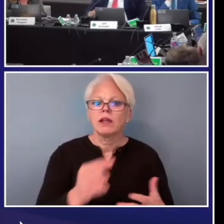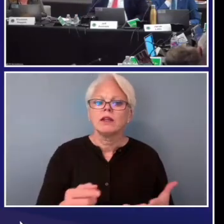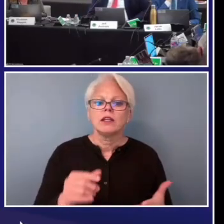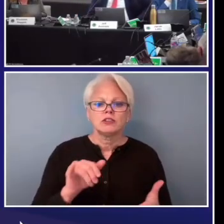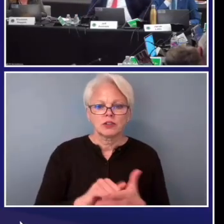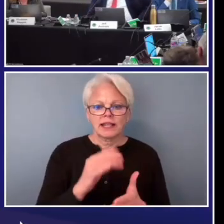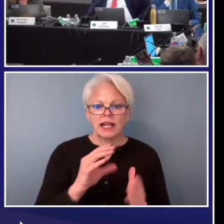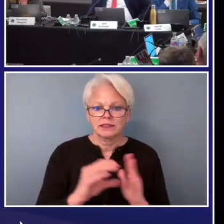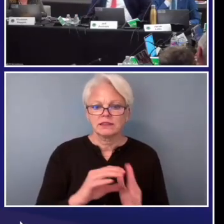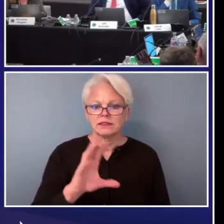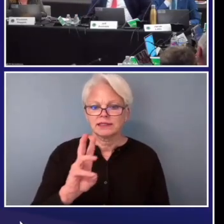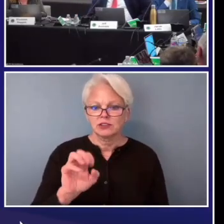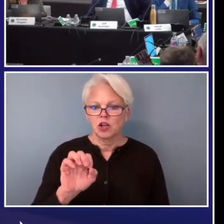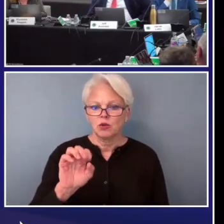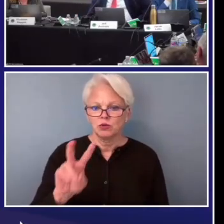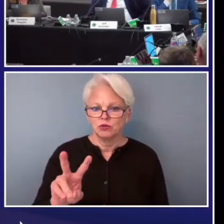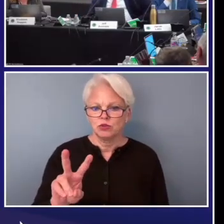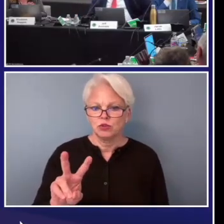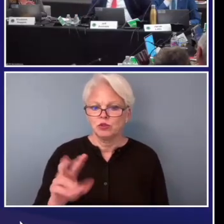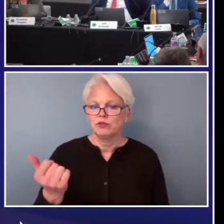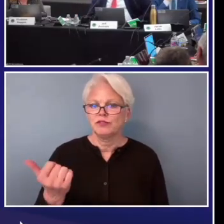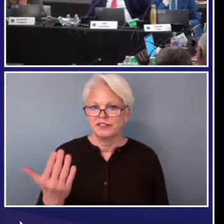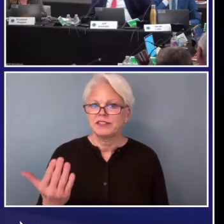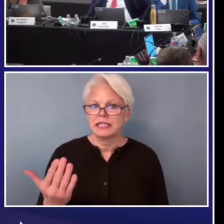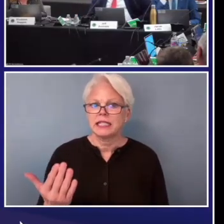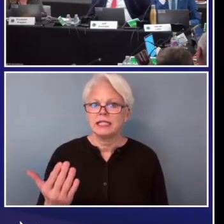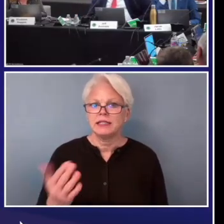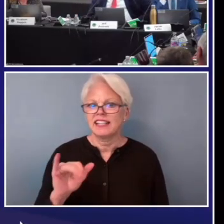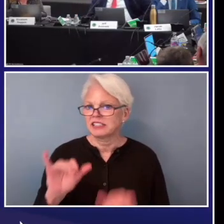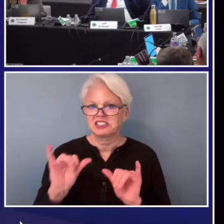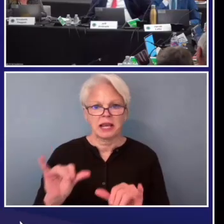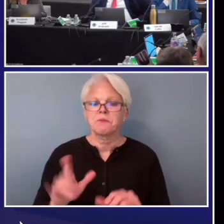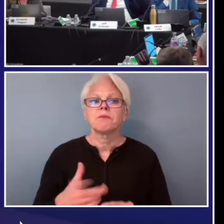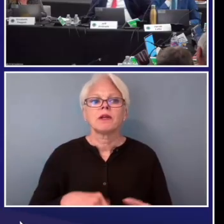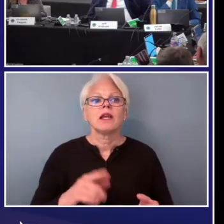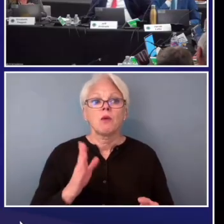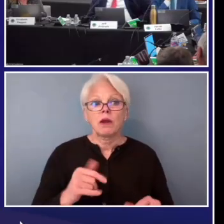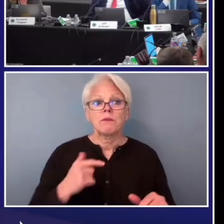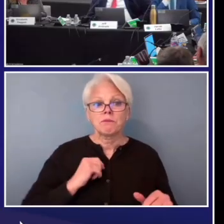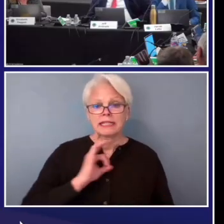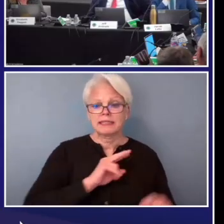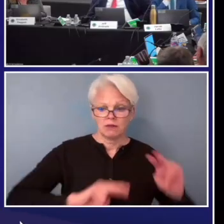Um, once, um, our my staff were to look at that and determine that an agency were to meet 60210